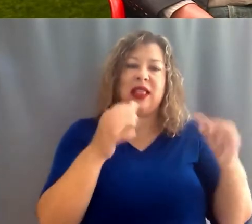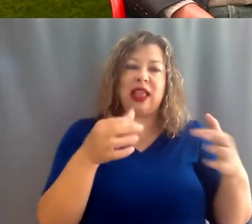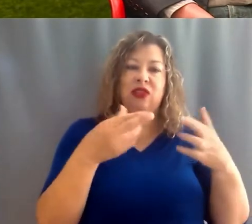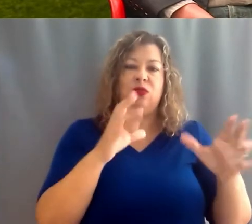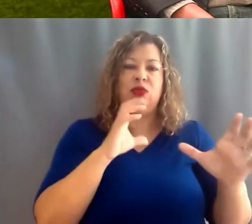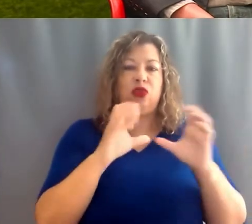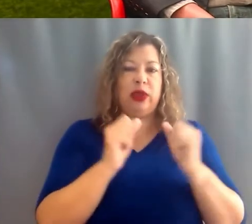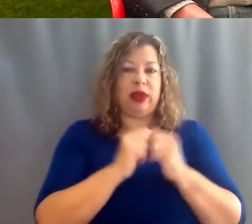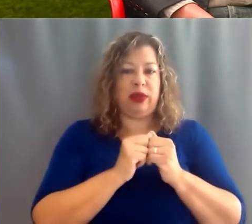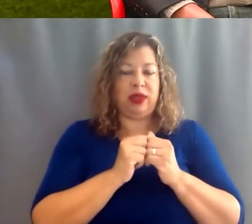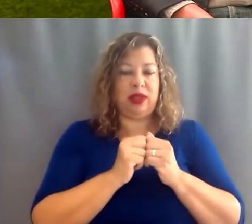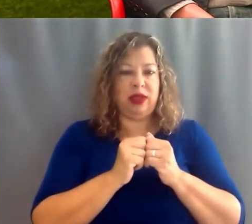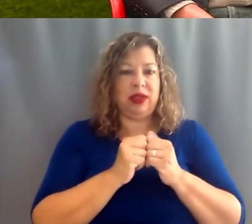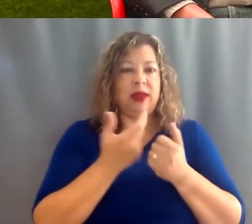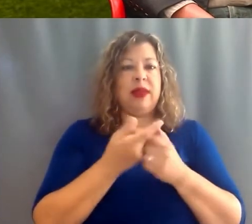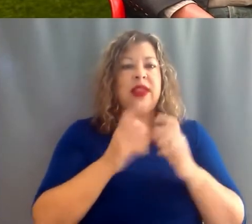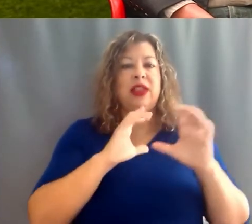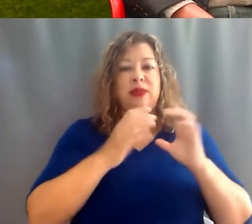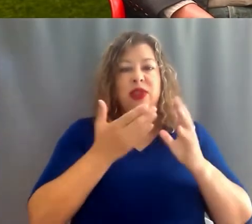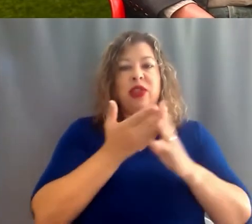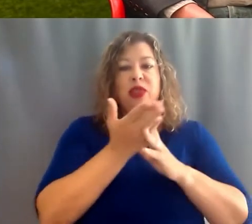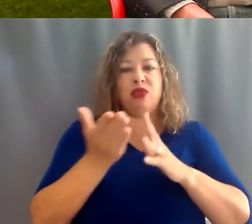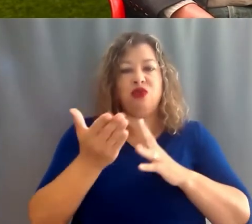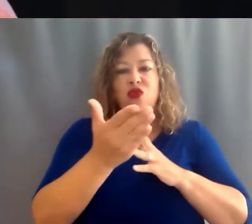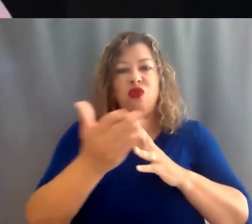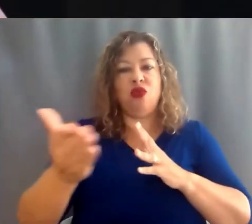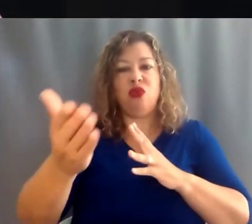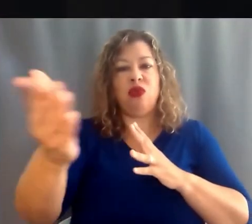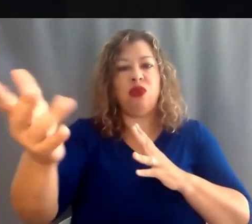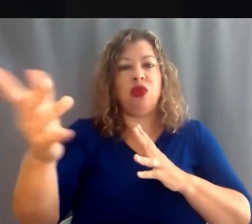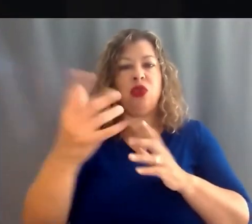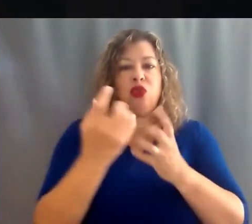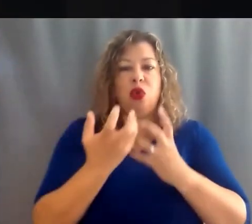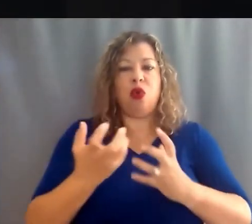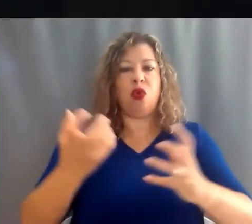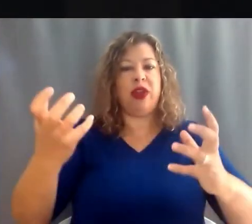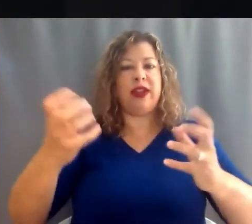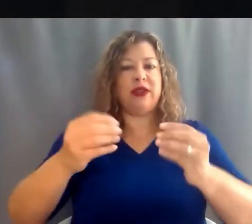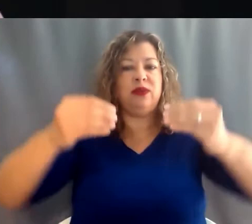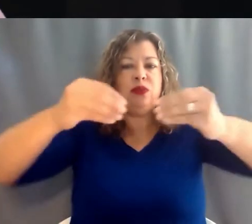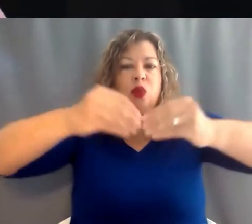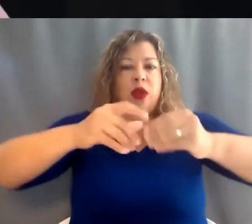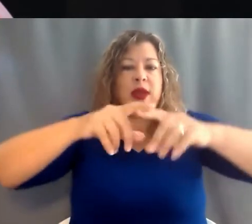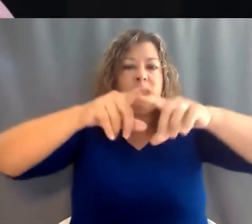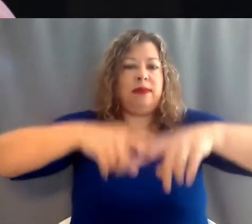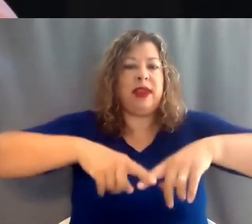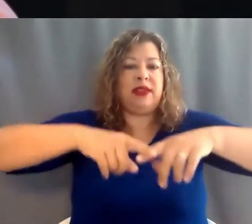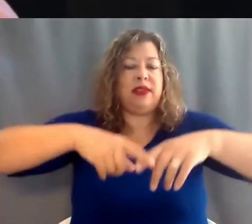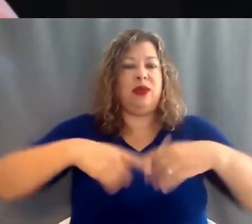It's so many more people. Your audience expands based on that. You want to jump in. I see it.